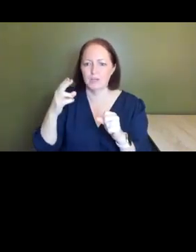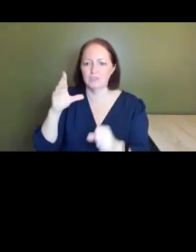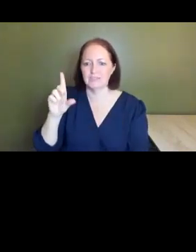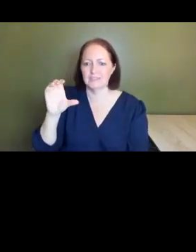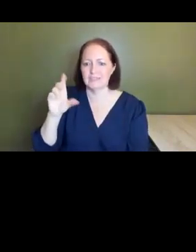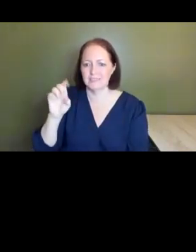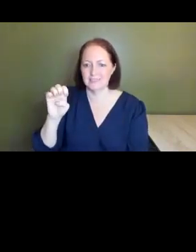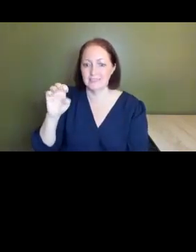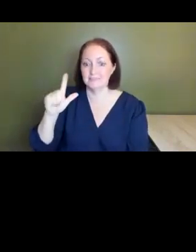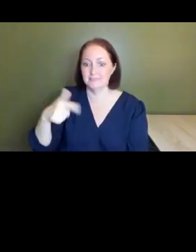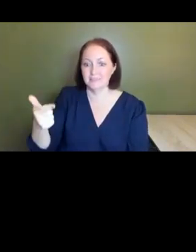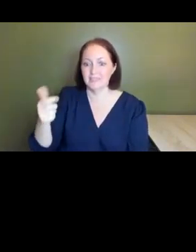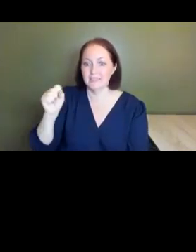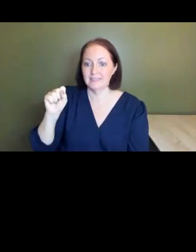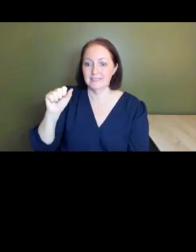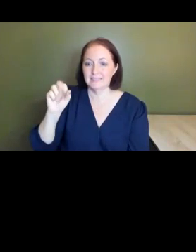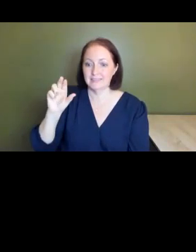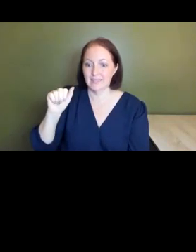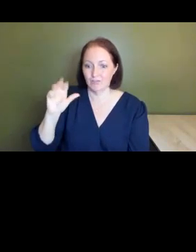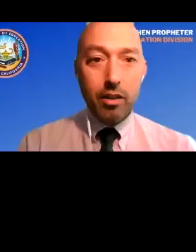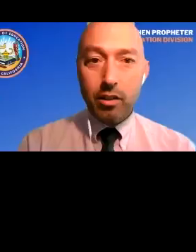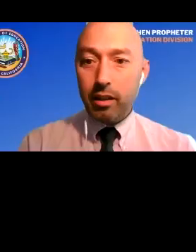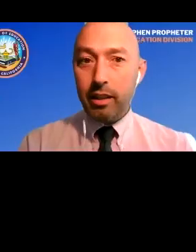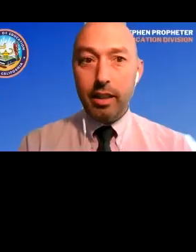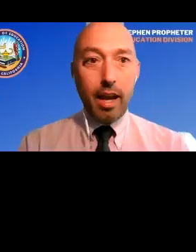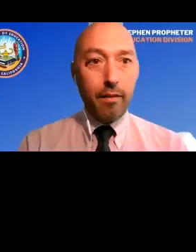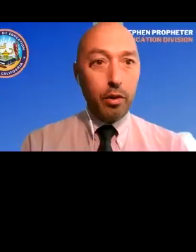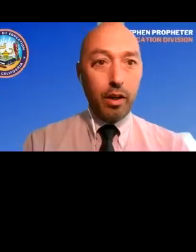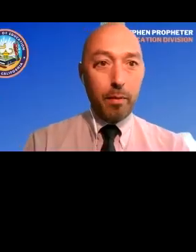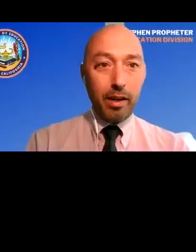Sarah. Stephen Propheter: Good afternoon everybody.